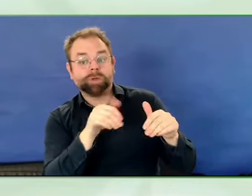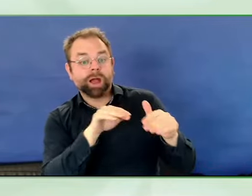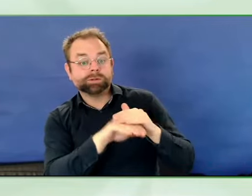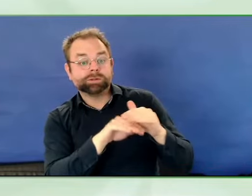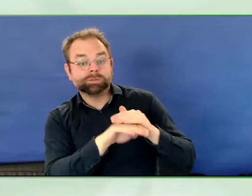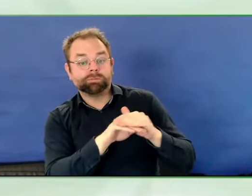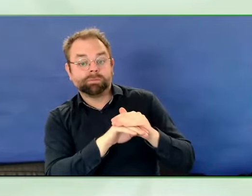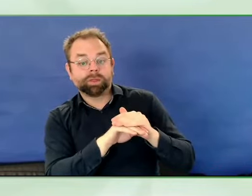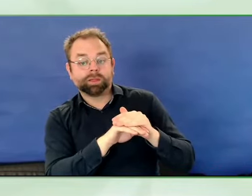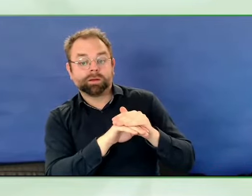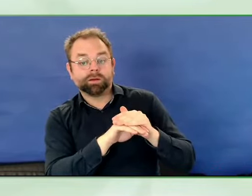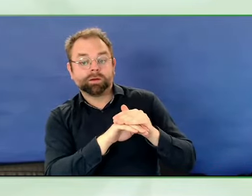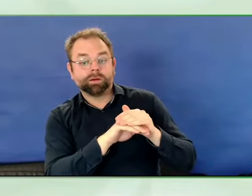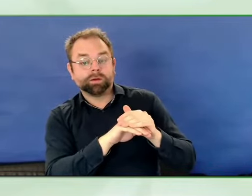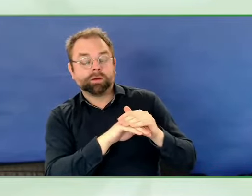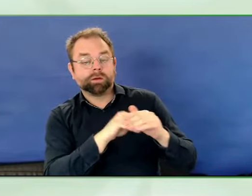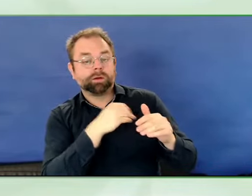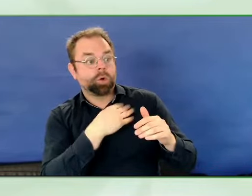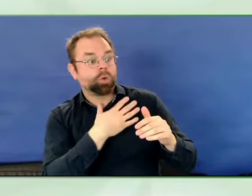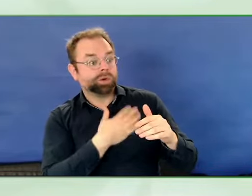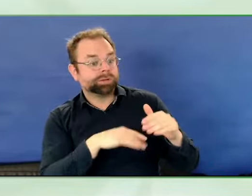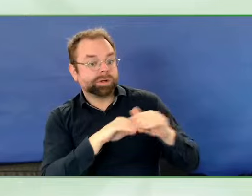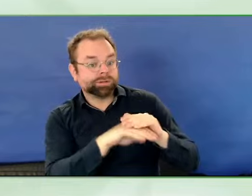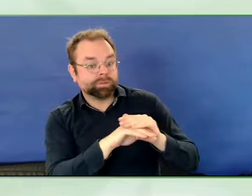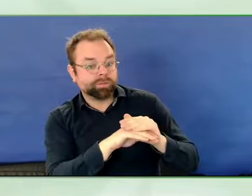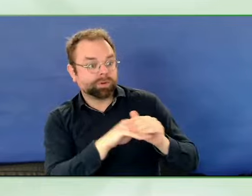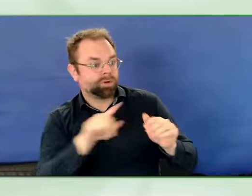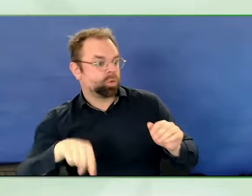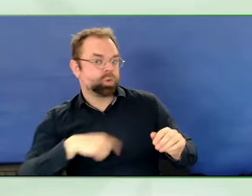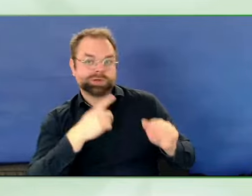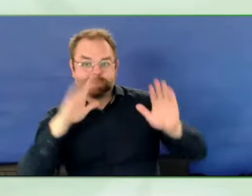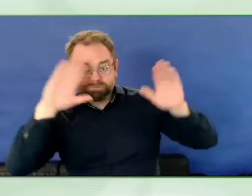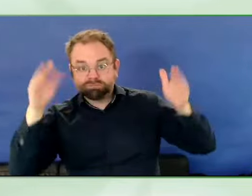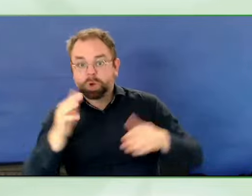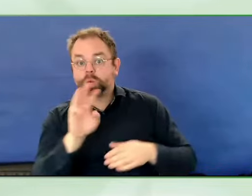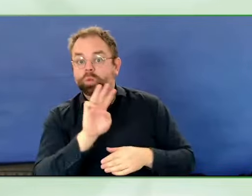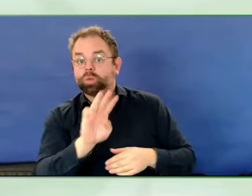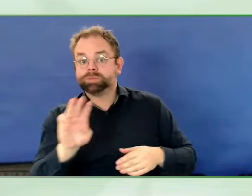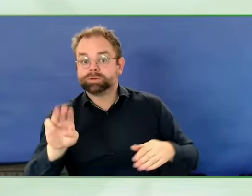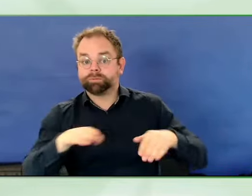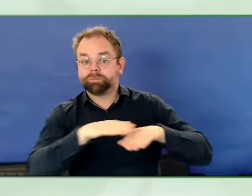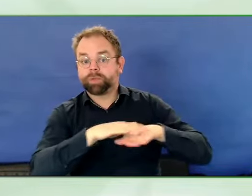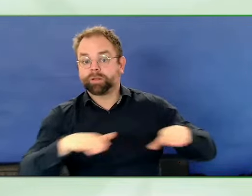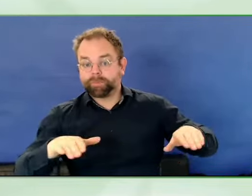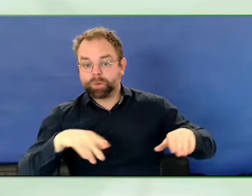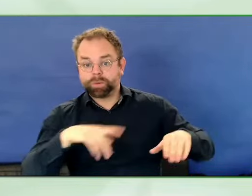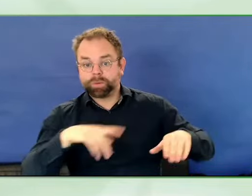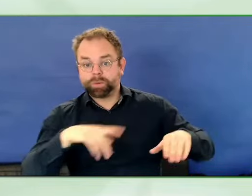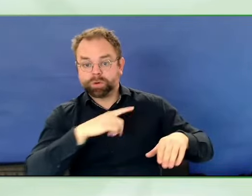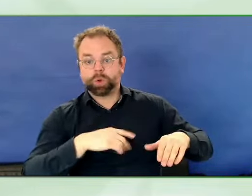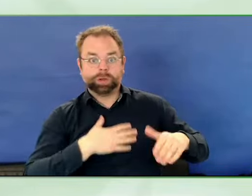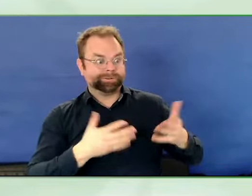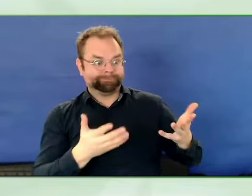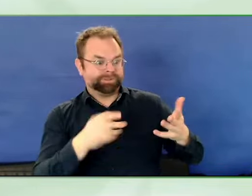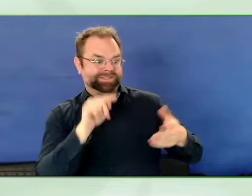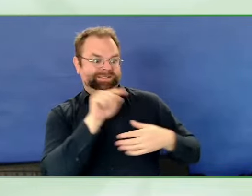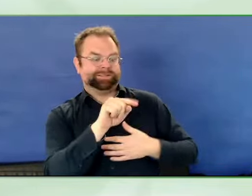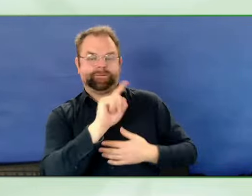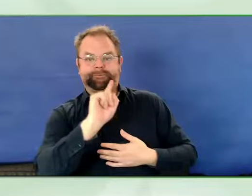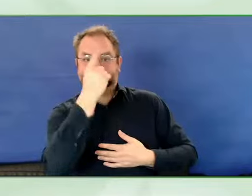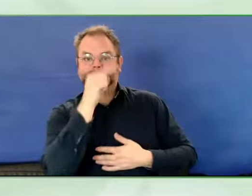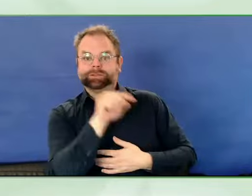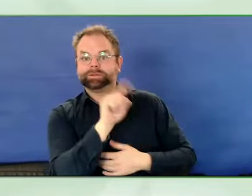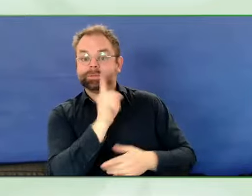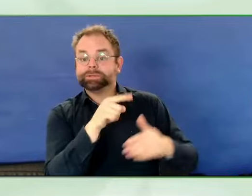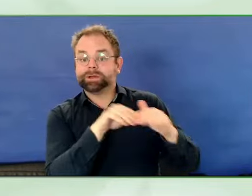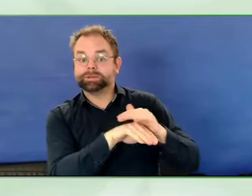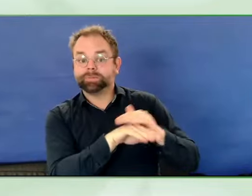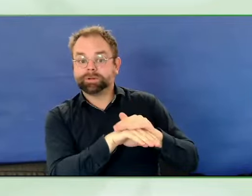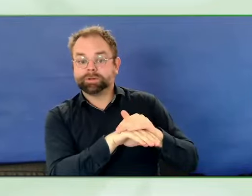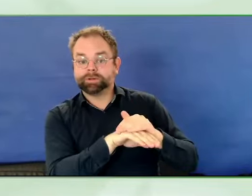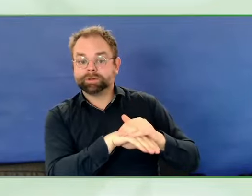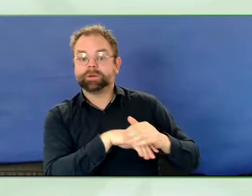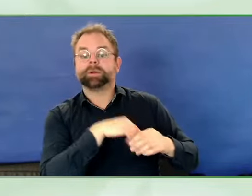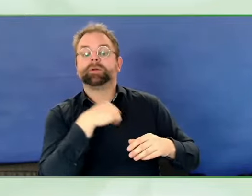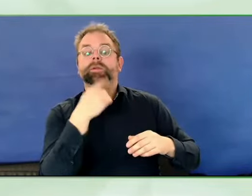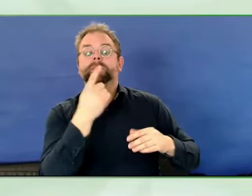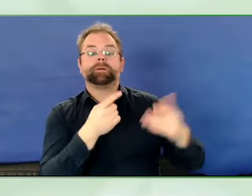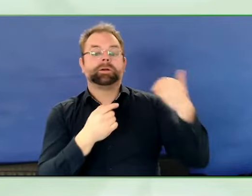We listed the brands on the platform I was like OK, what else can we do?